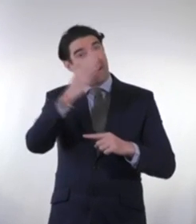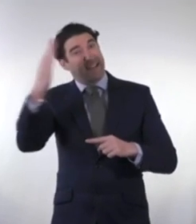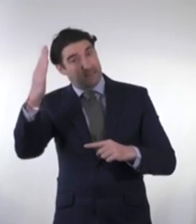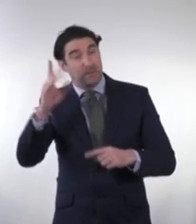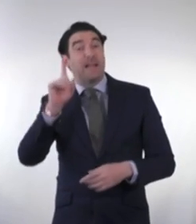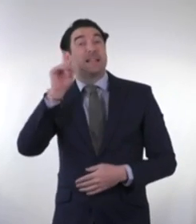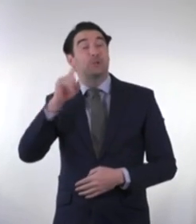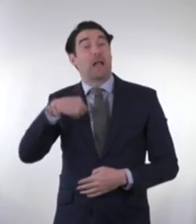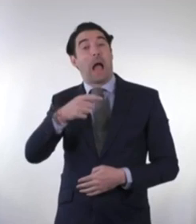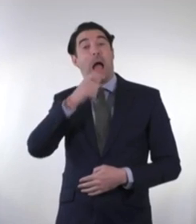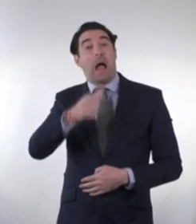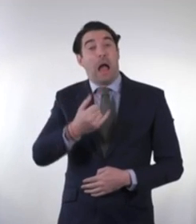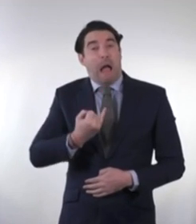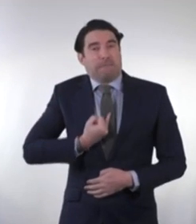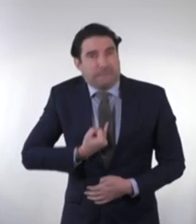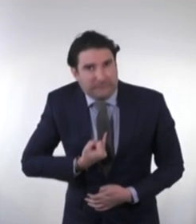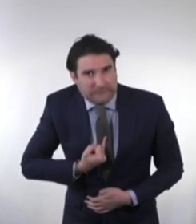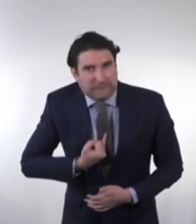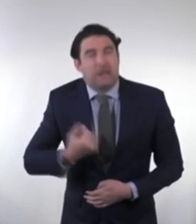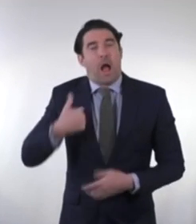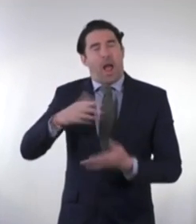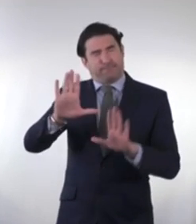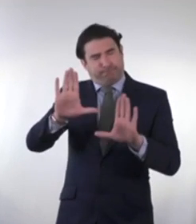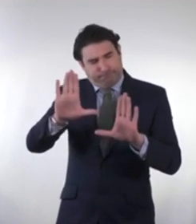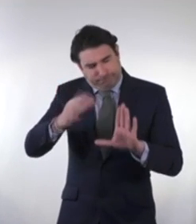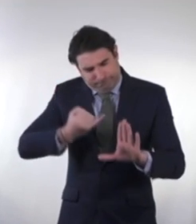creating new jobs and putting Britain at the forefront of this world-leading industry?